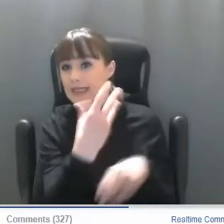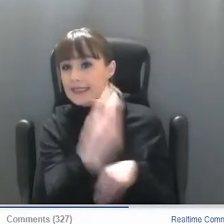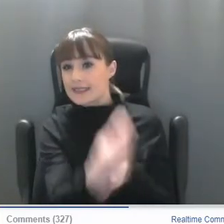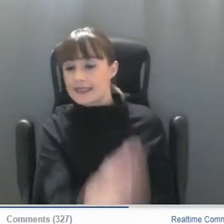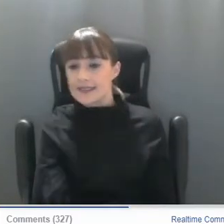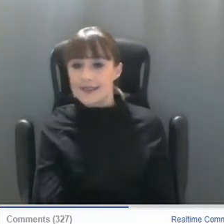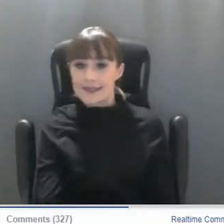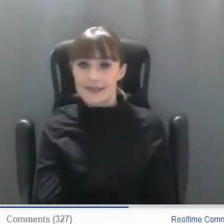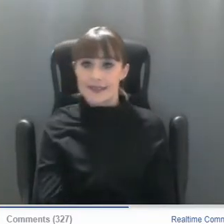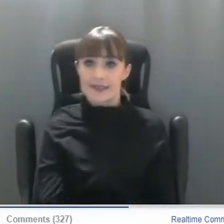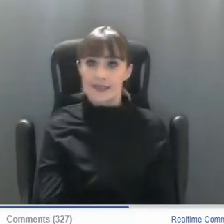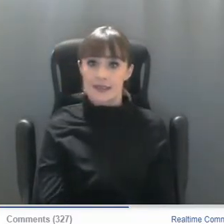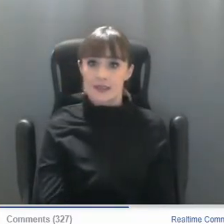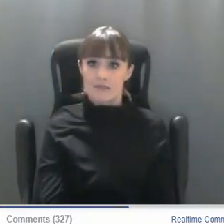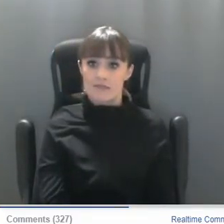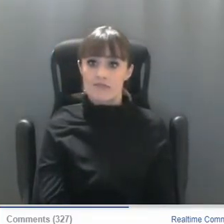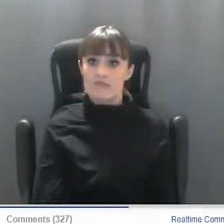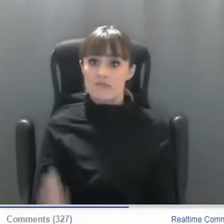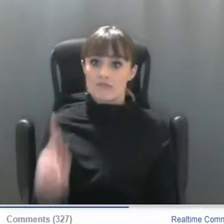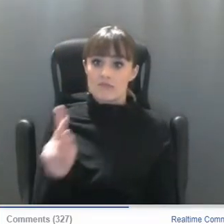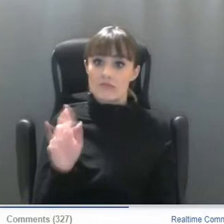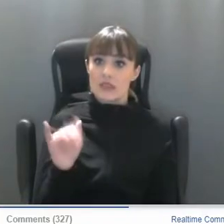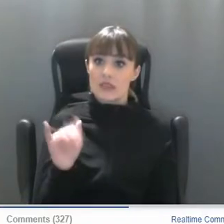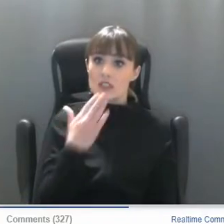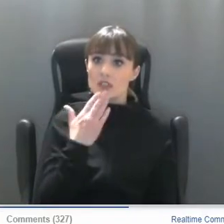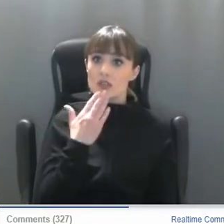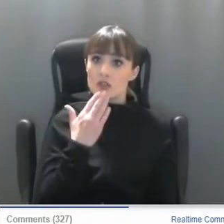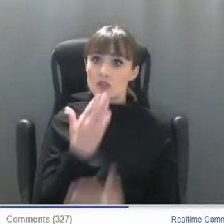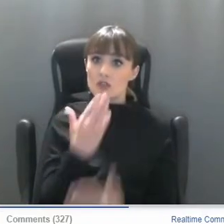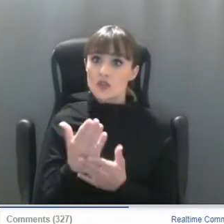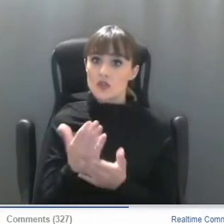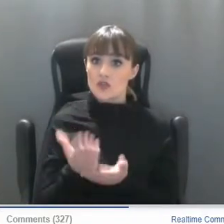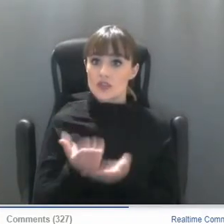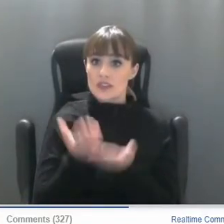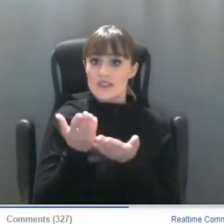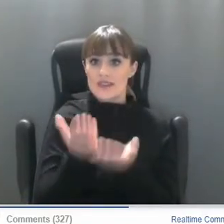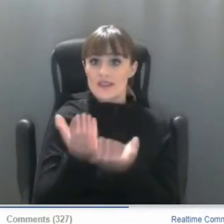a week." Okay that's a good suggestion. It is a nice uncrowded day, you guys.